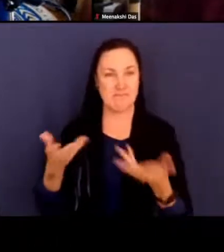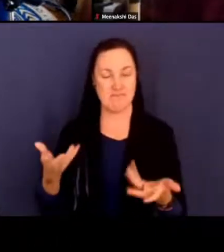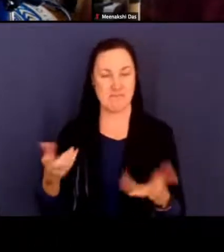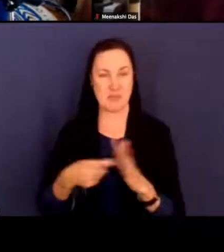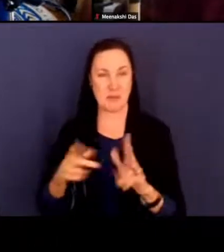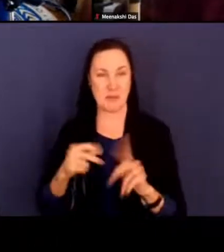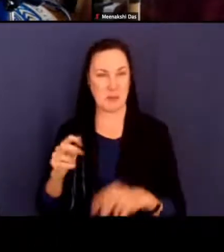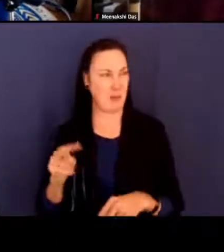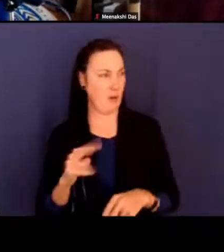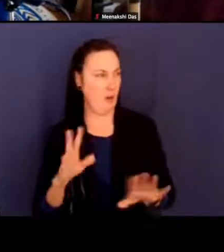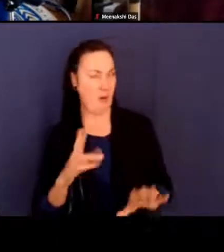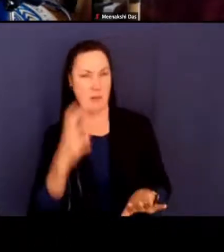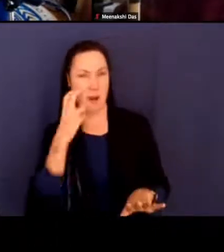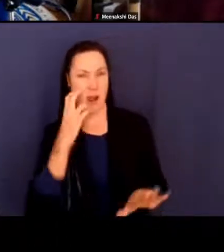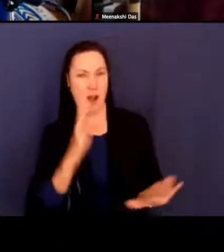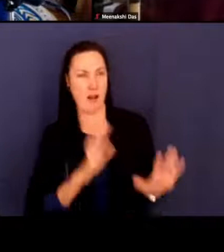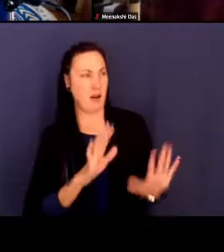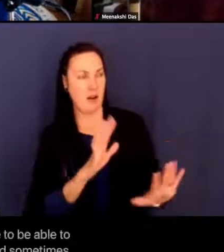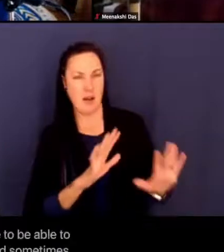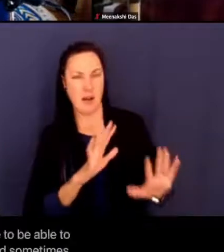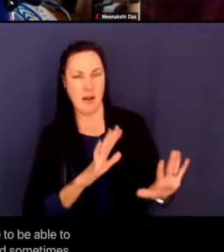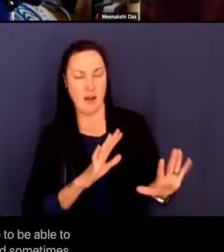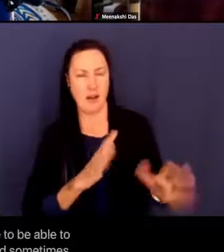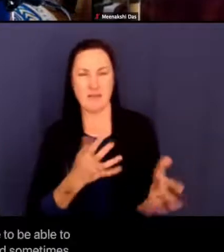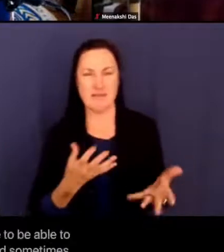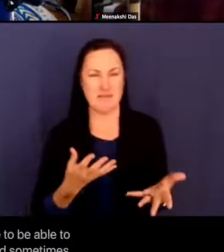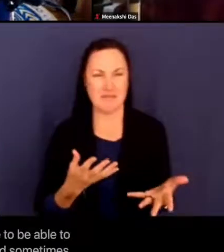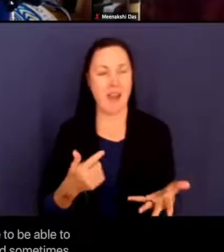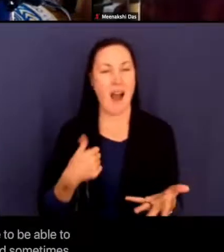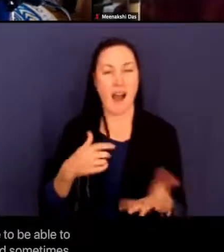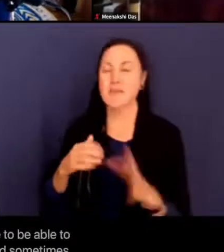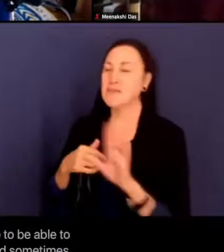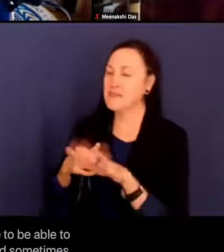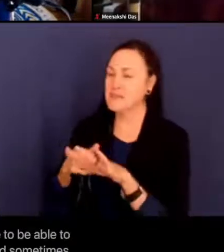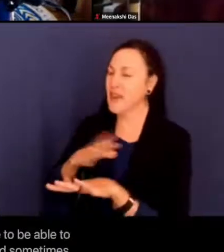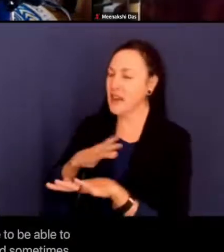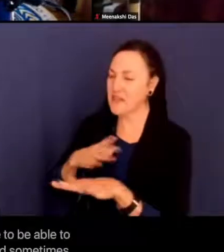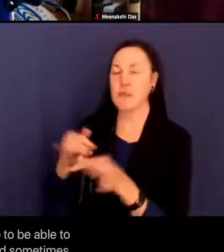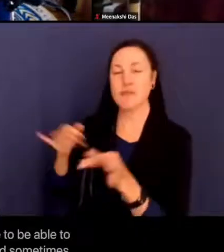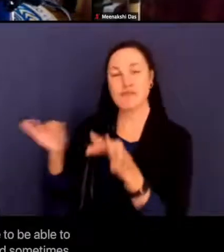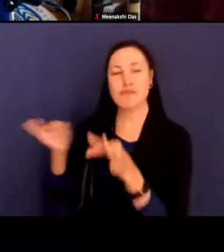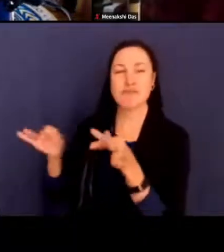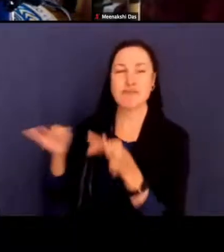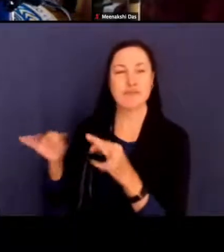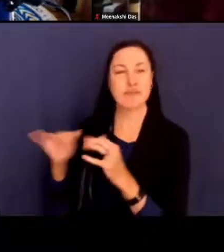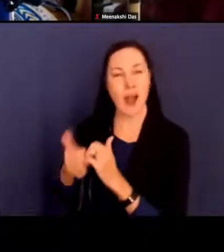from an entrepreneurial standpoint can definitely be a challenge. But it's just all about